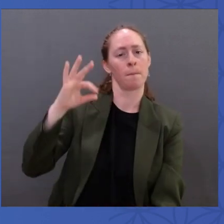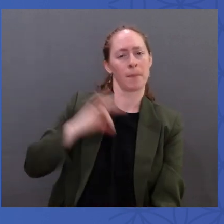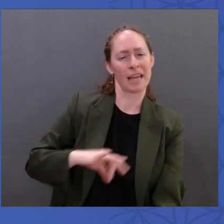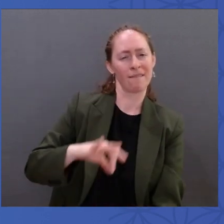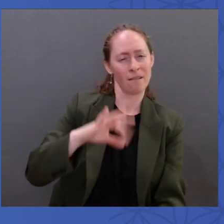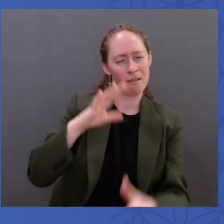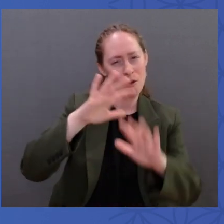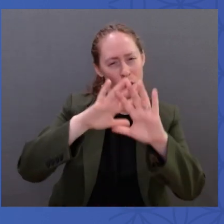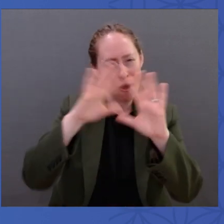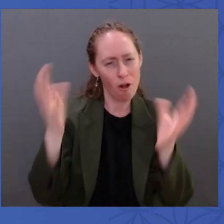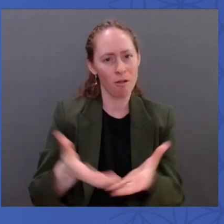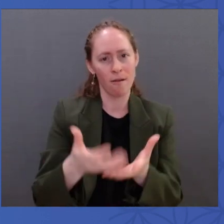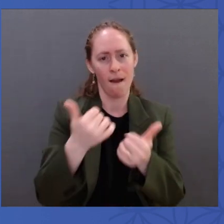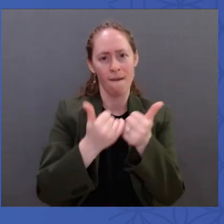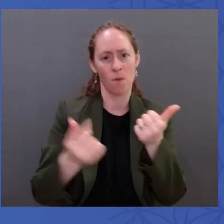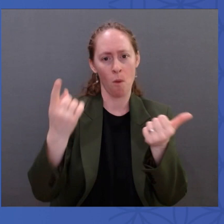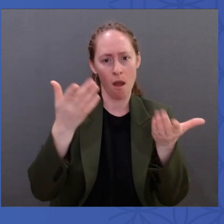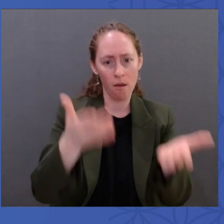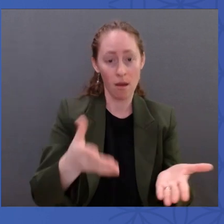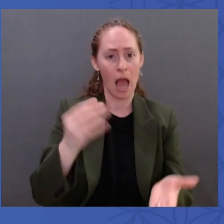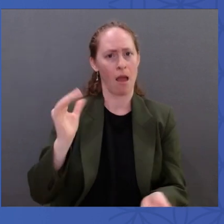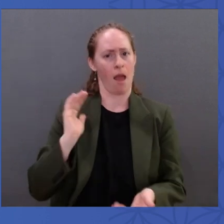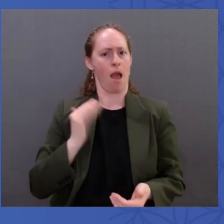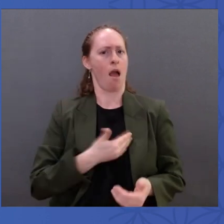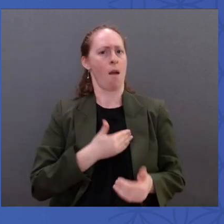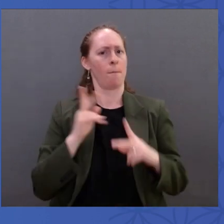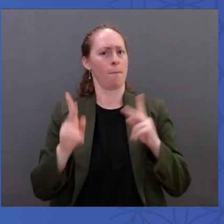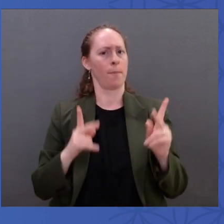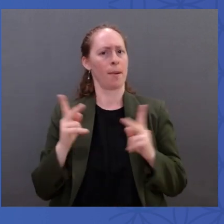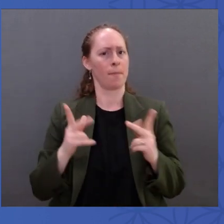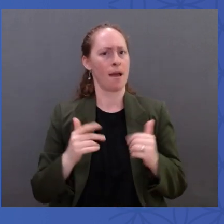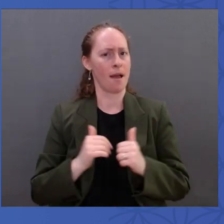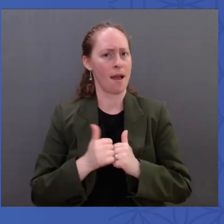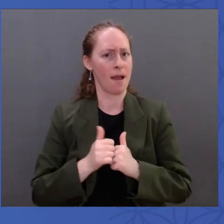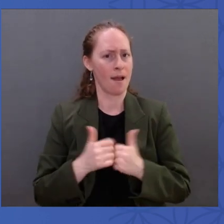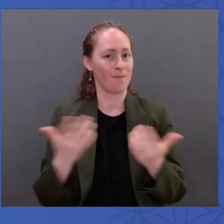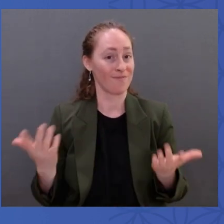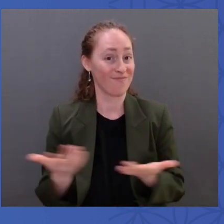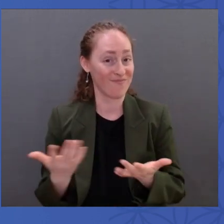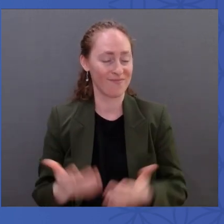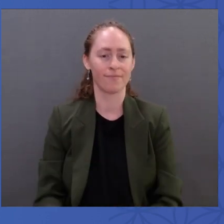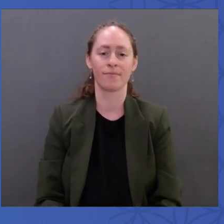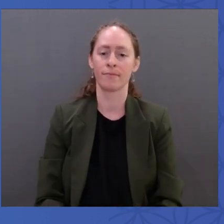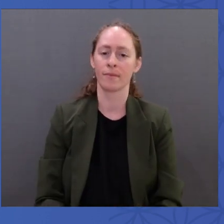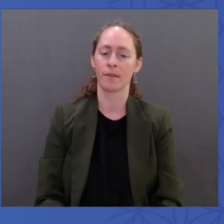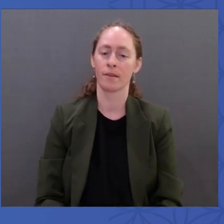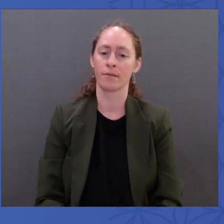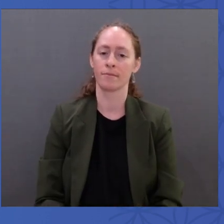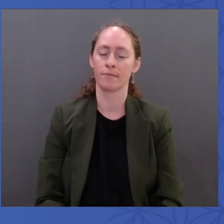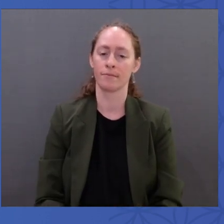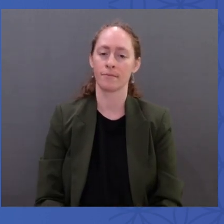Second, IPEF must be inclusive and open to all countries in the region.